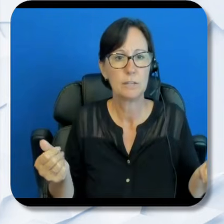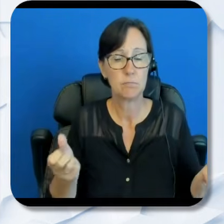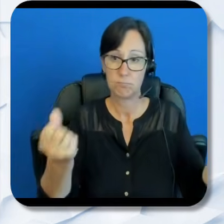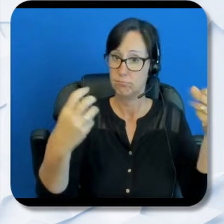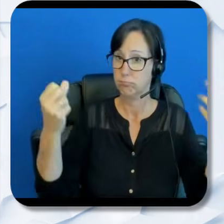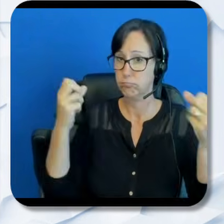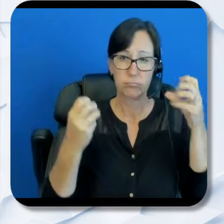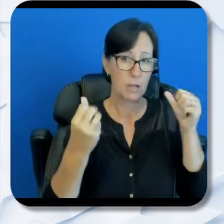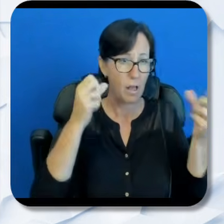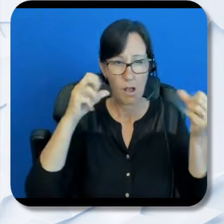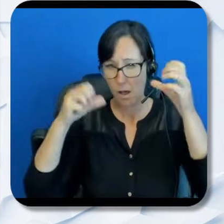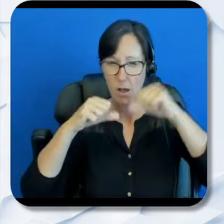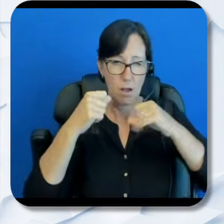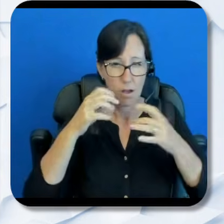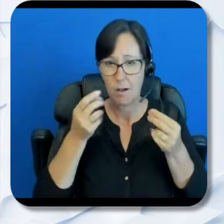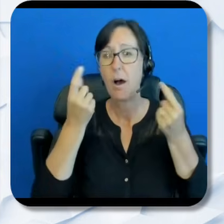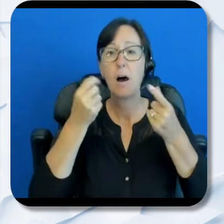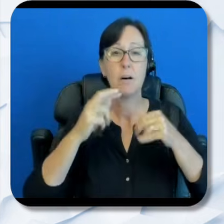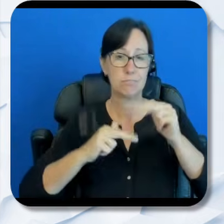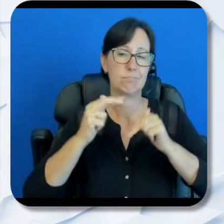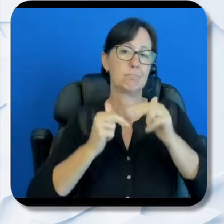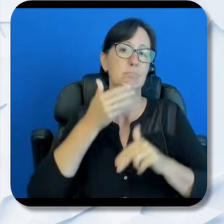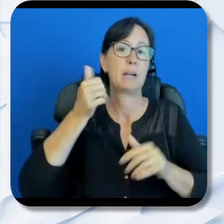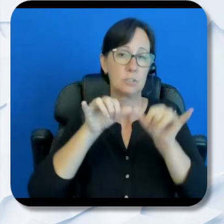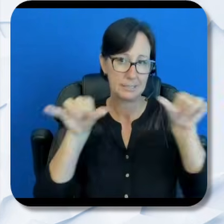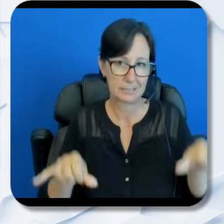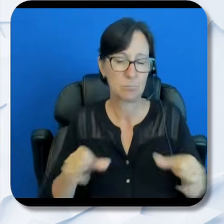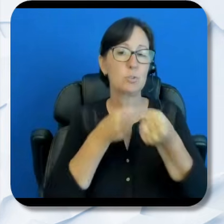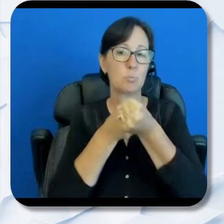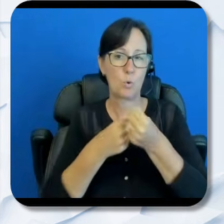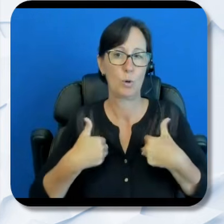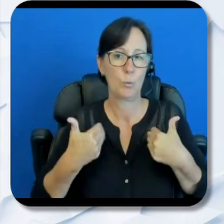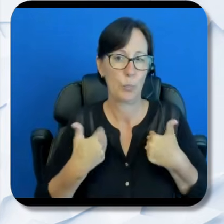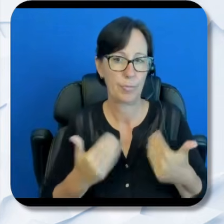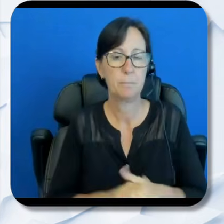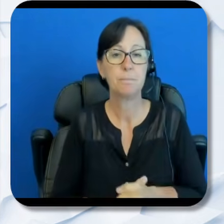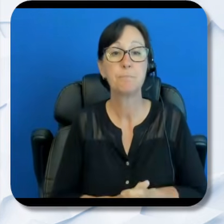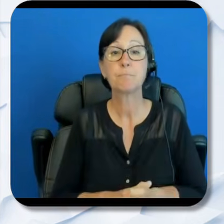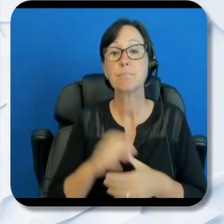work to build a better system to support these youth. As Eric has highlighted,